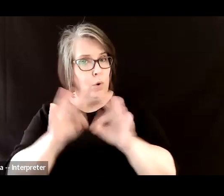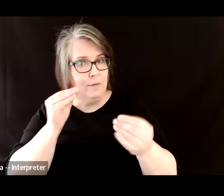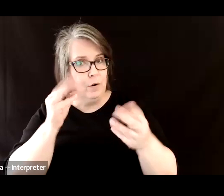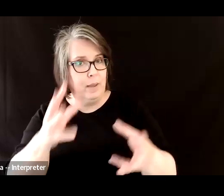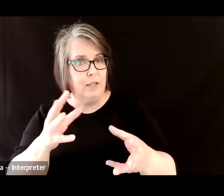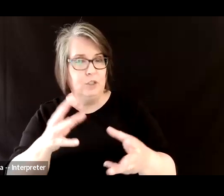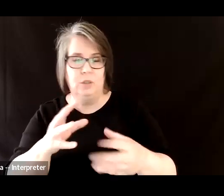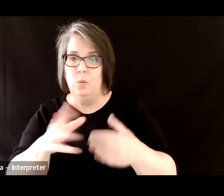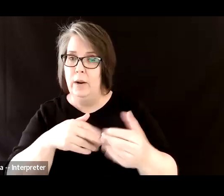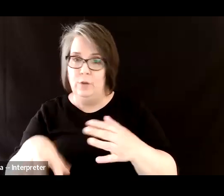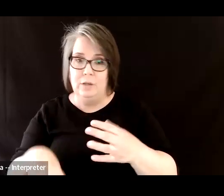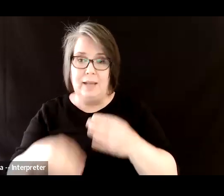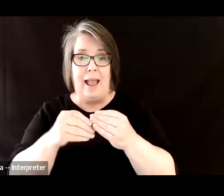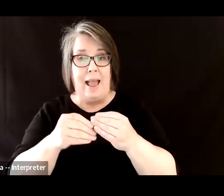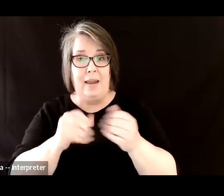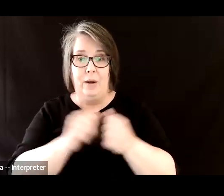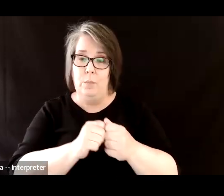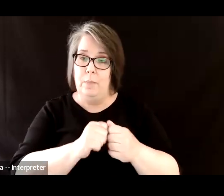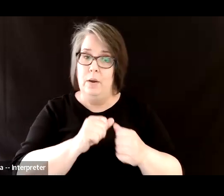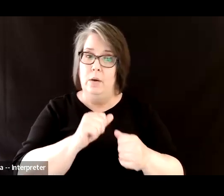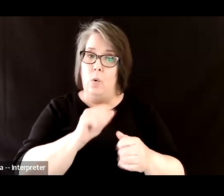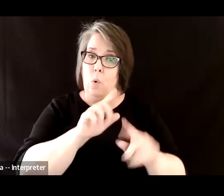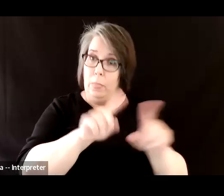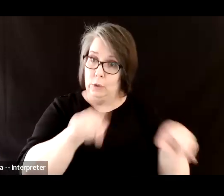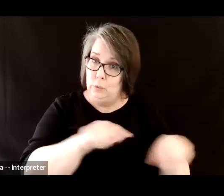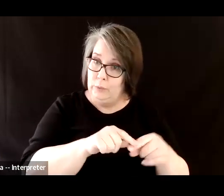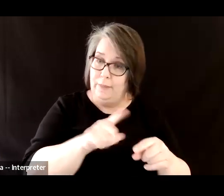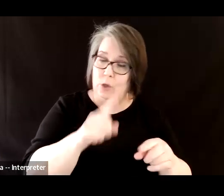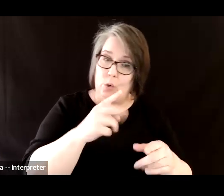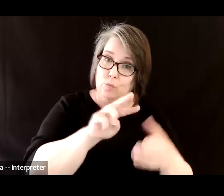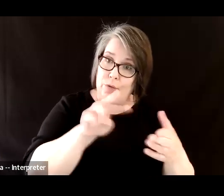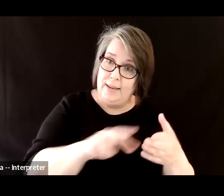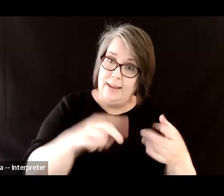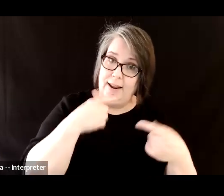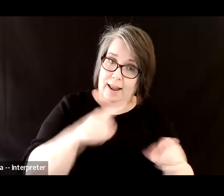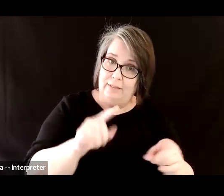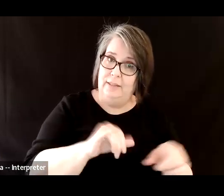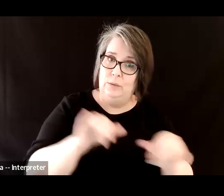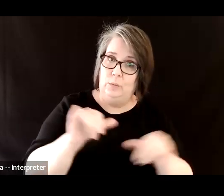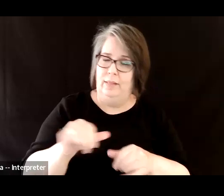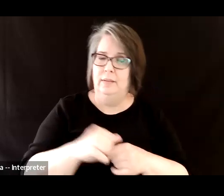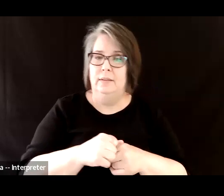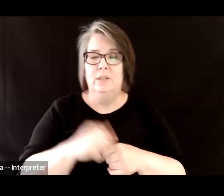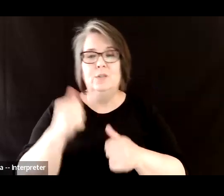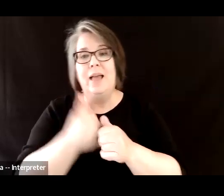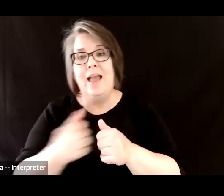is getting added by the annotations on the screen, you are announcing that as well. So that everybody is able to